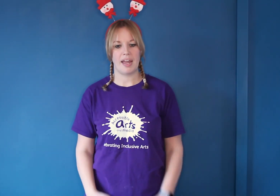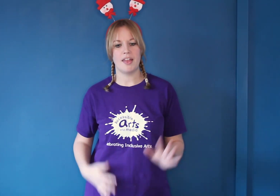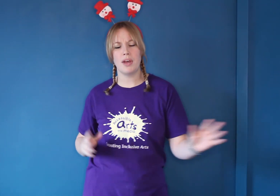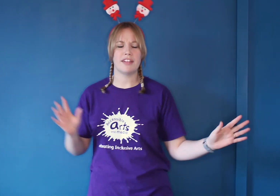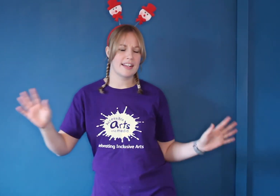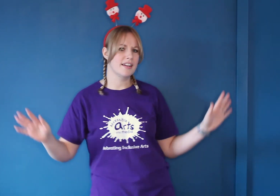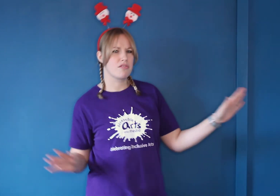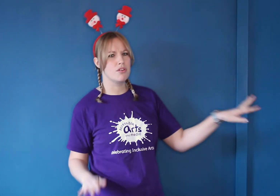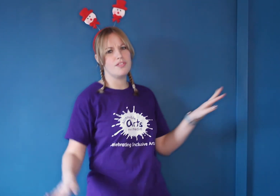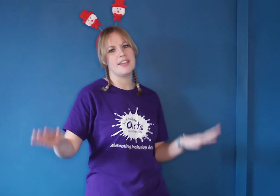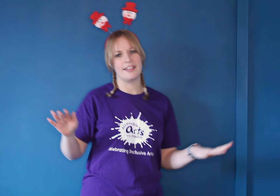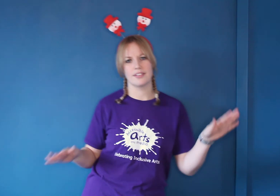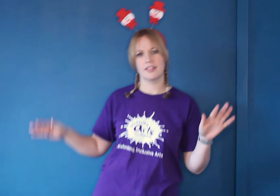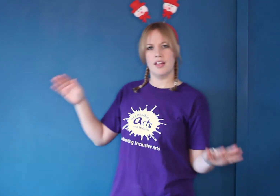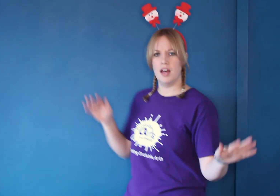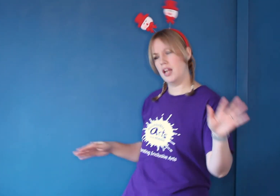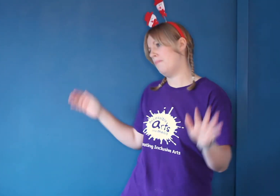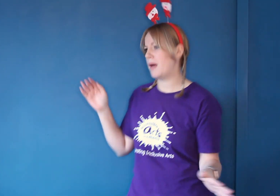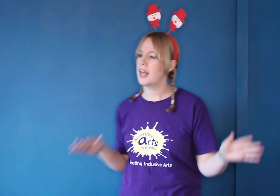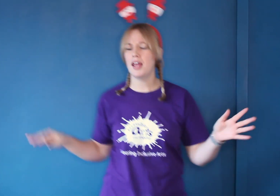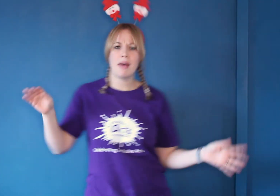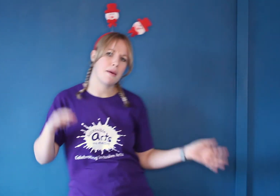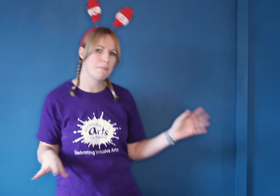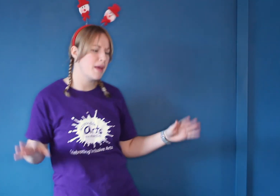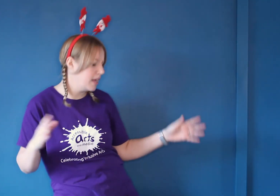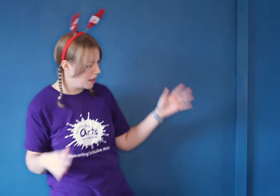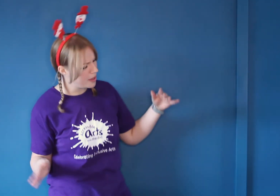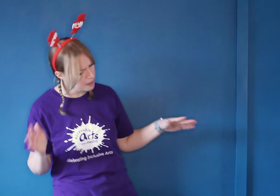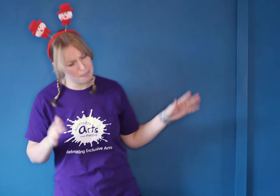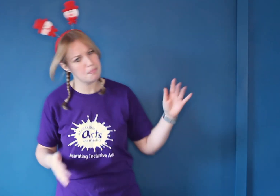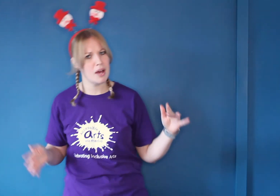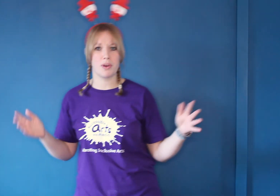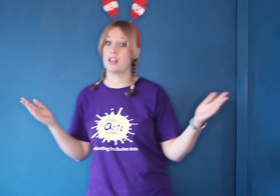And then we have like a groovy dance,